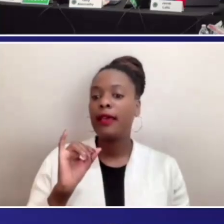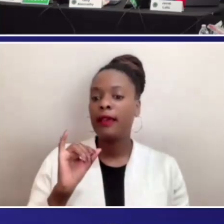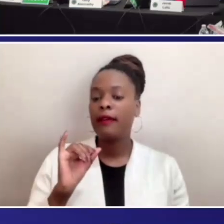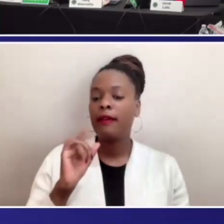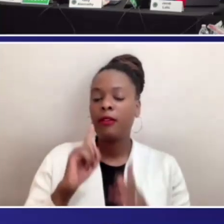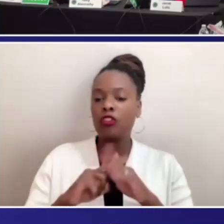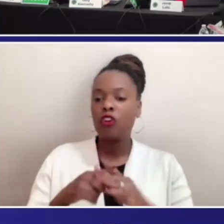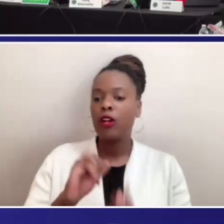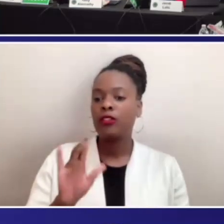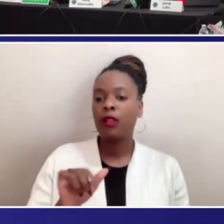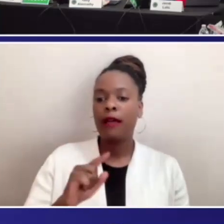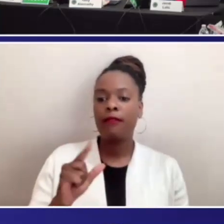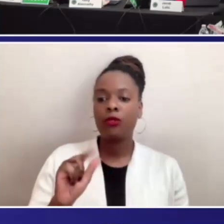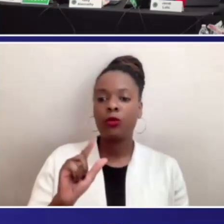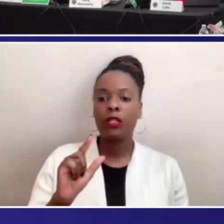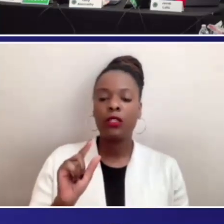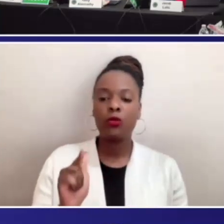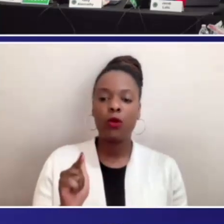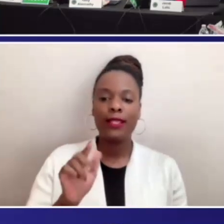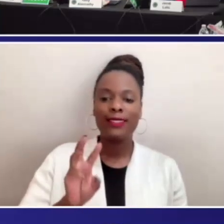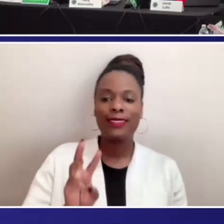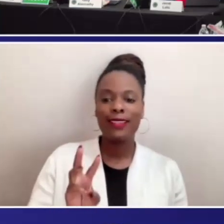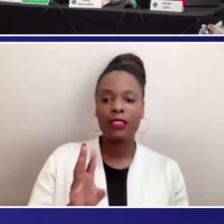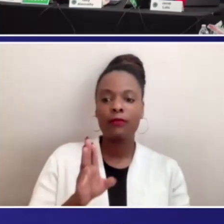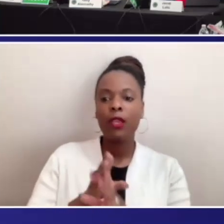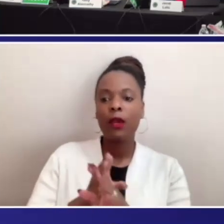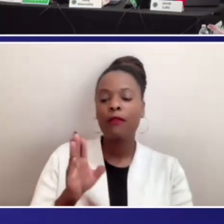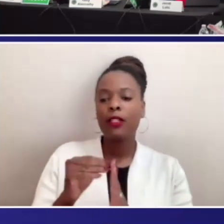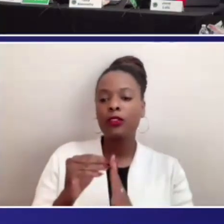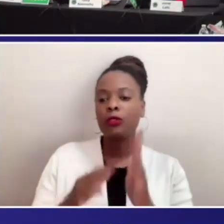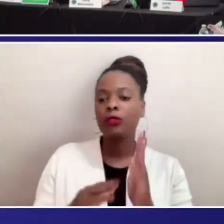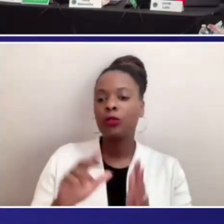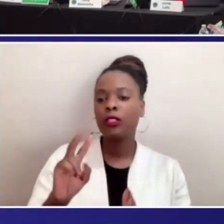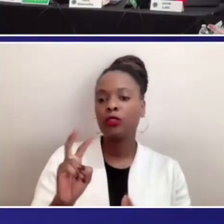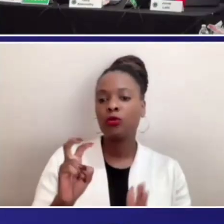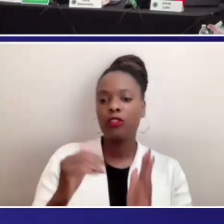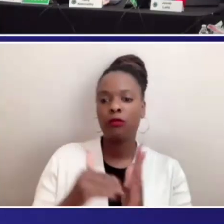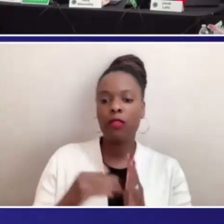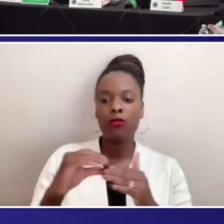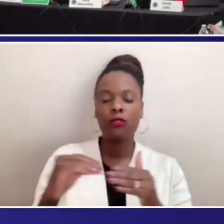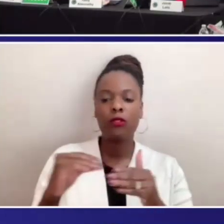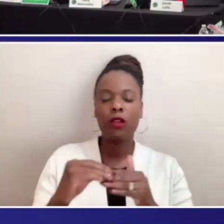student, $200,000 minus any Direct Subsidized Loan, Subsidized Federal